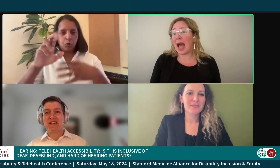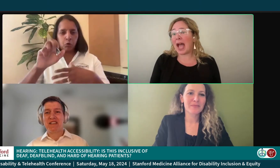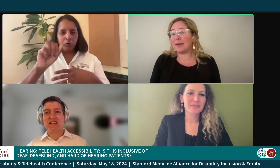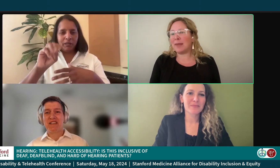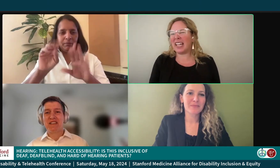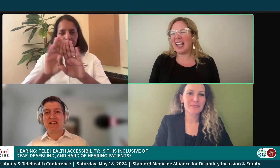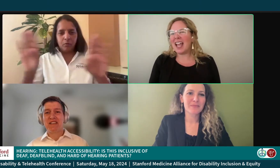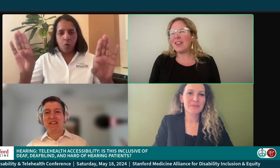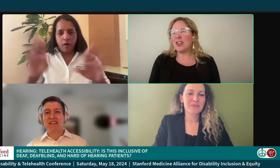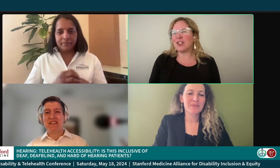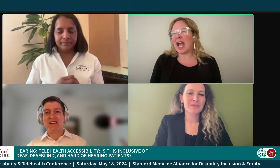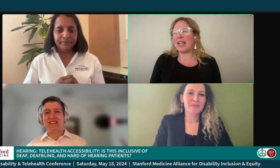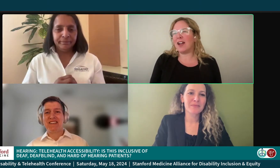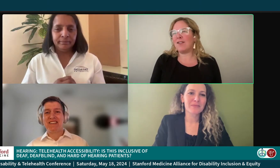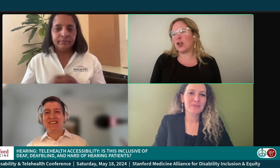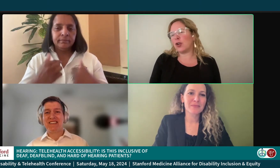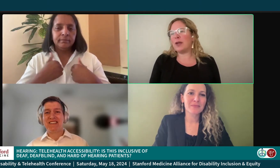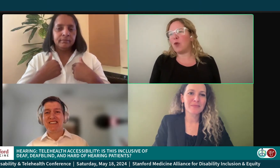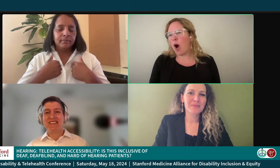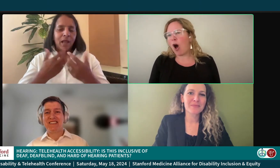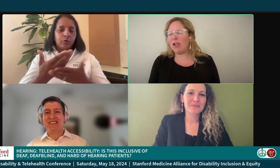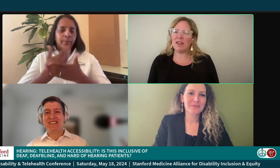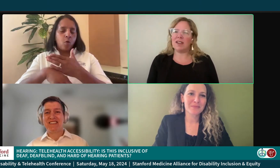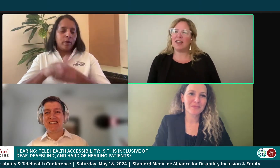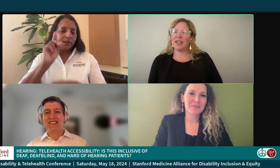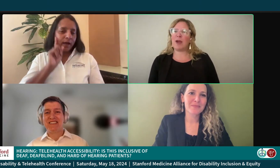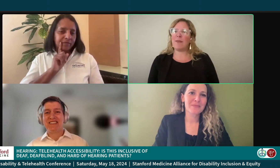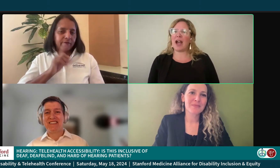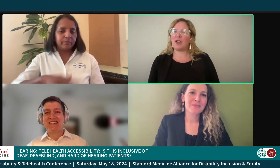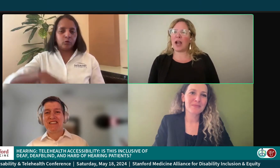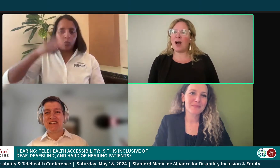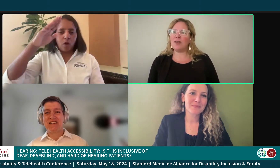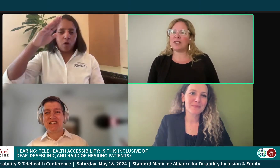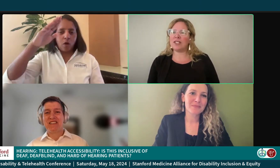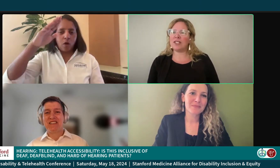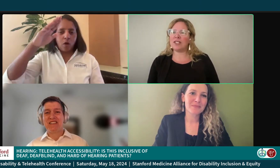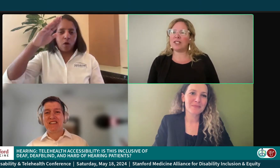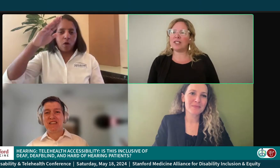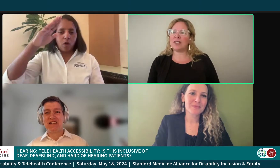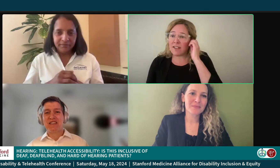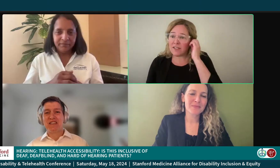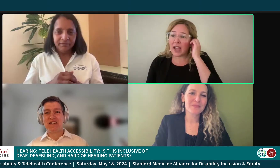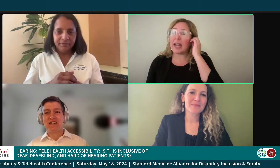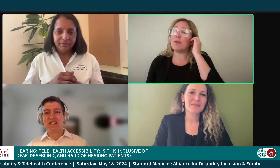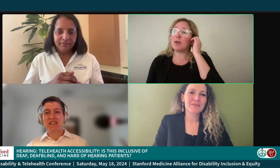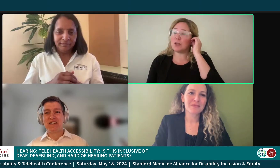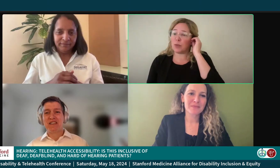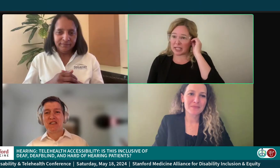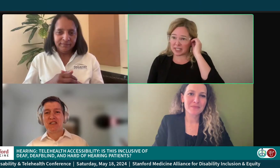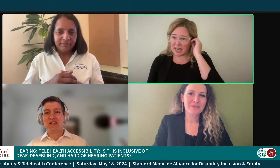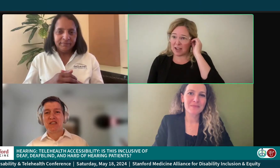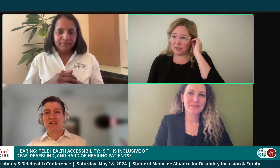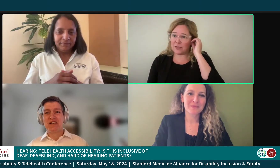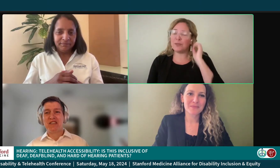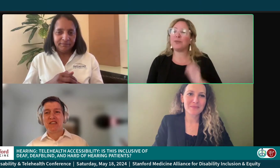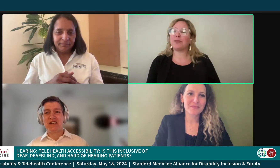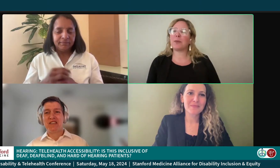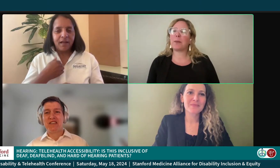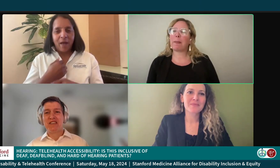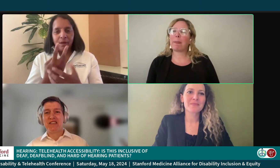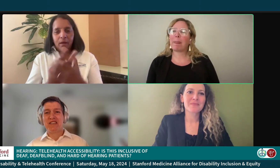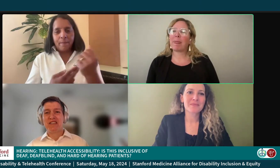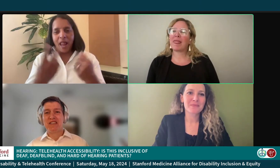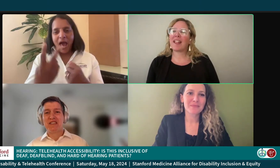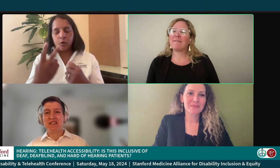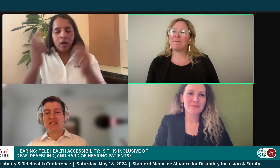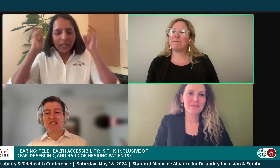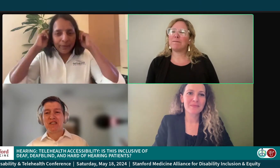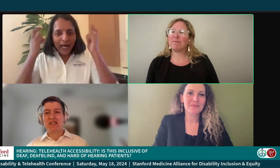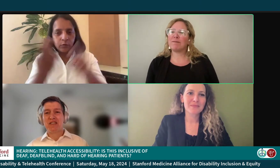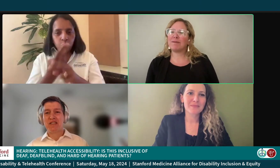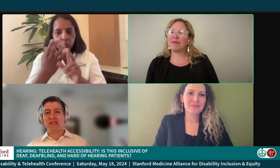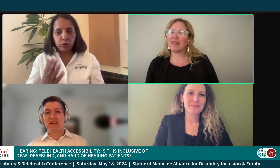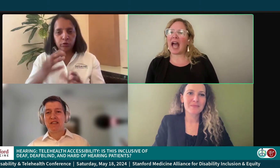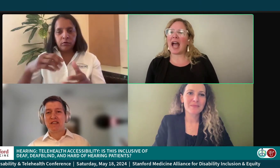behind me. There's kind of a cream wall in my background. Born deaf and I was raised deaf.